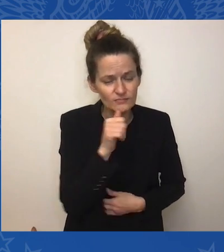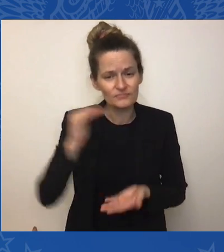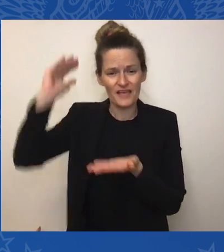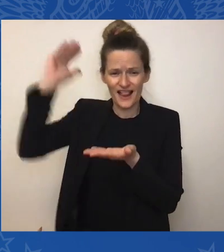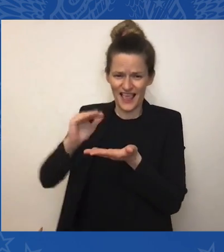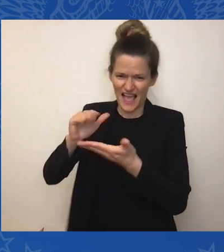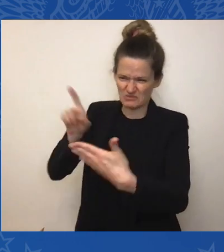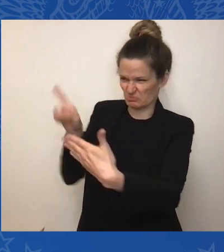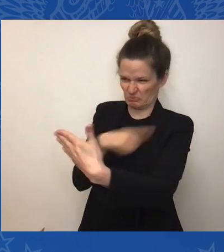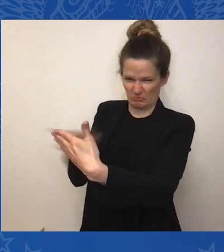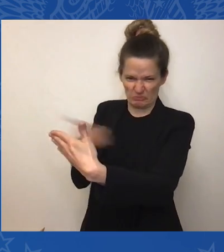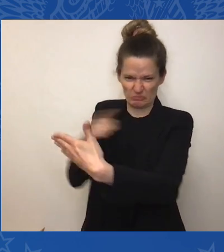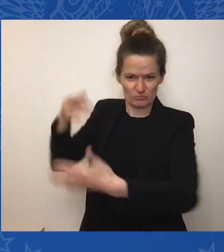And that's a simple fact.